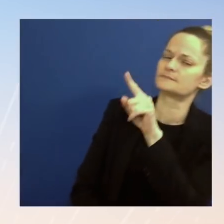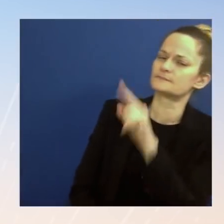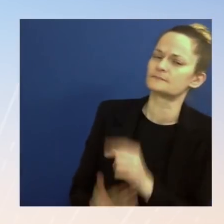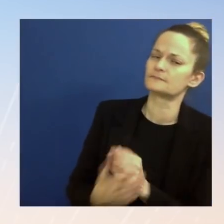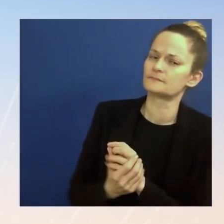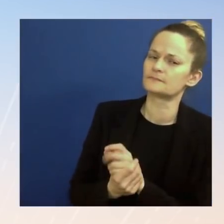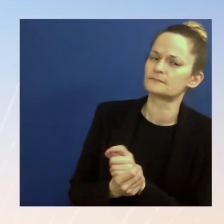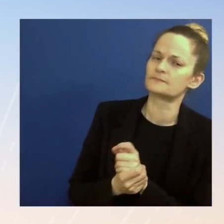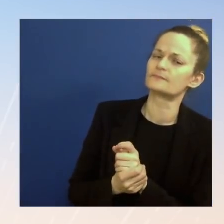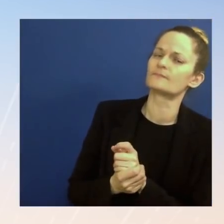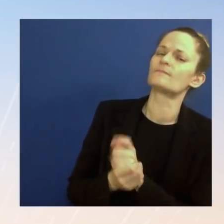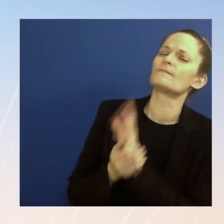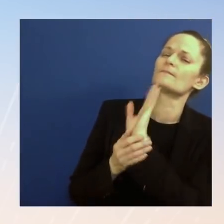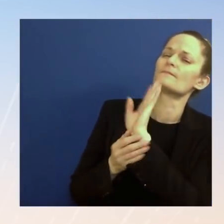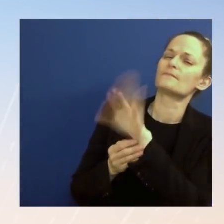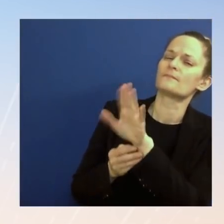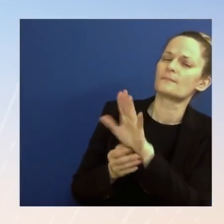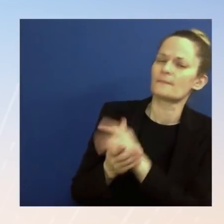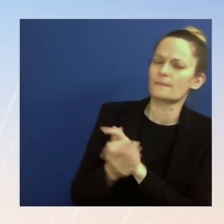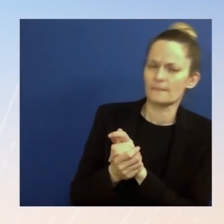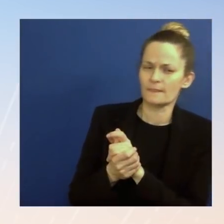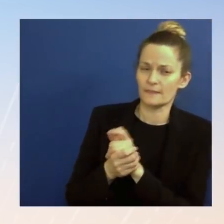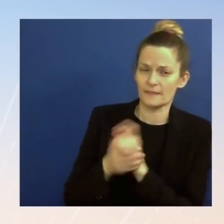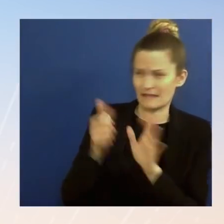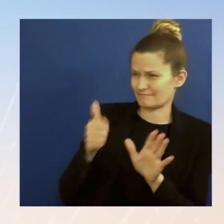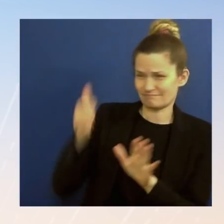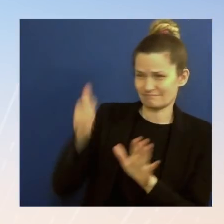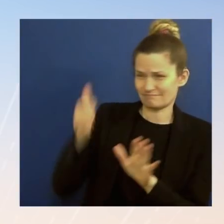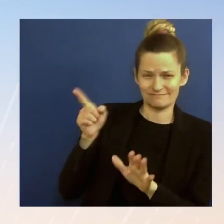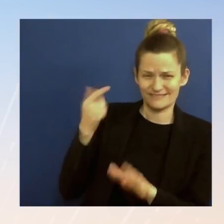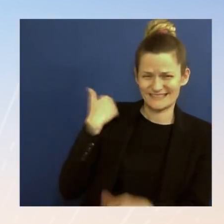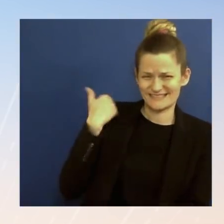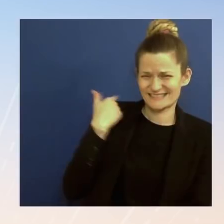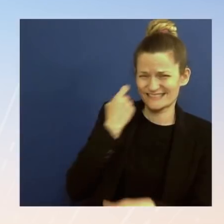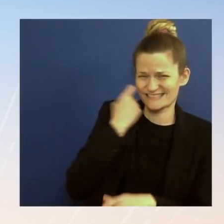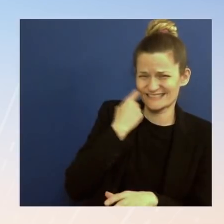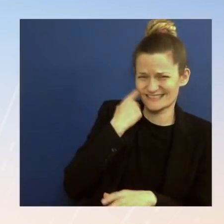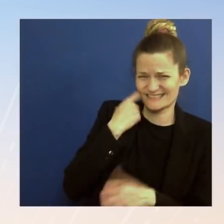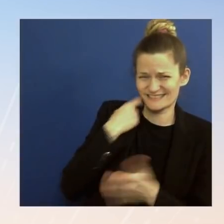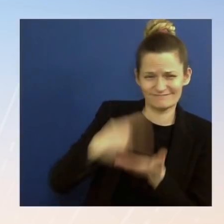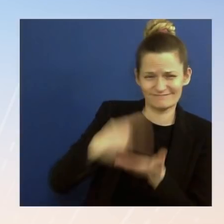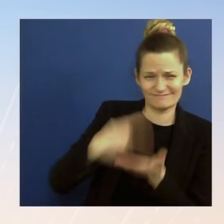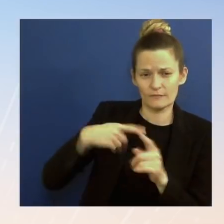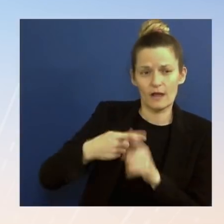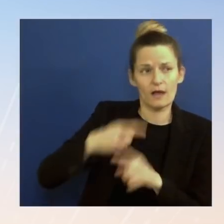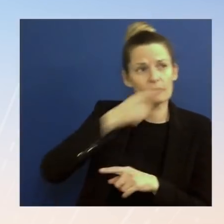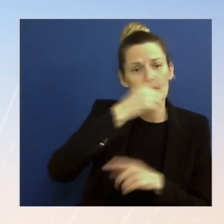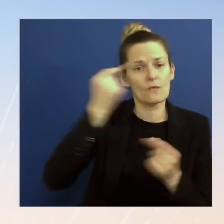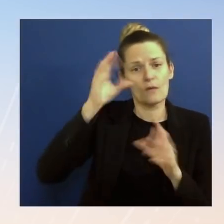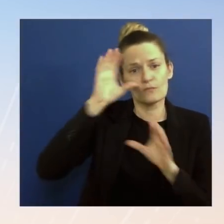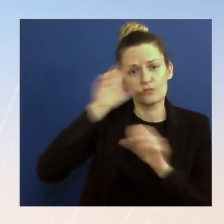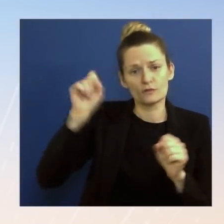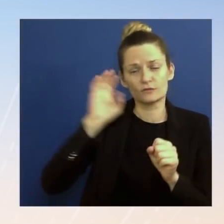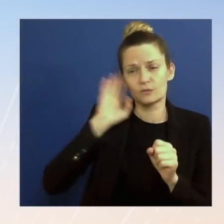and anti-aircraft systems. I know the Pentagon says it's still kind of in process right now. Are these -- are we talking about weapon systems